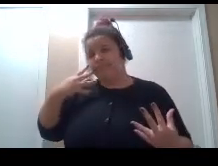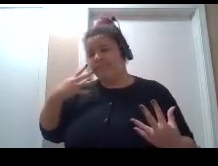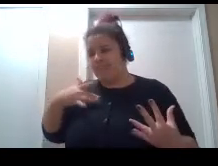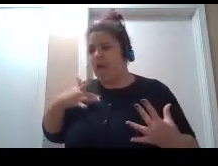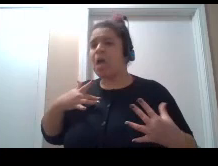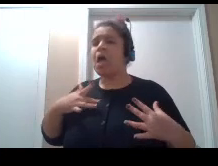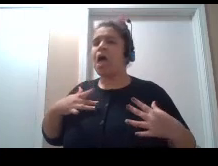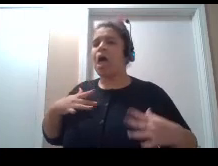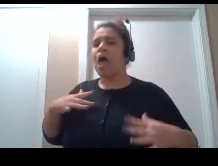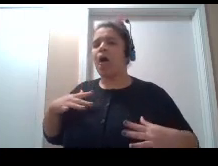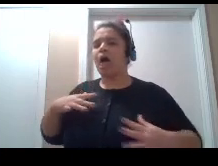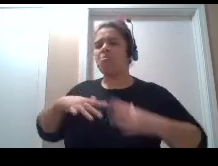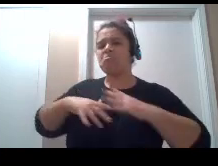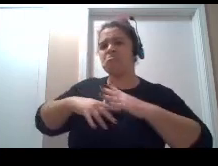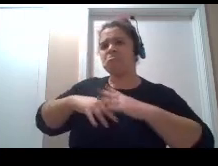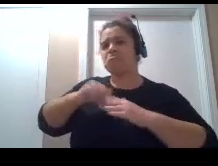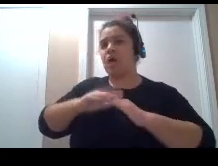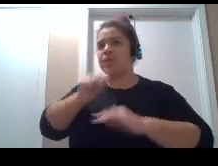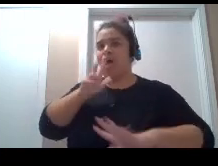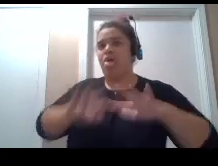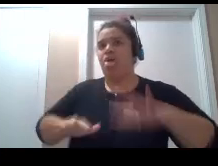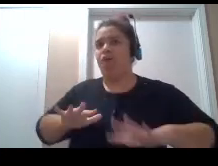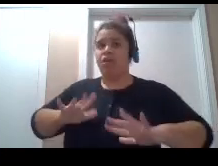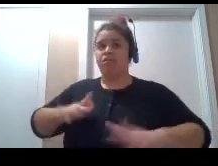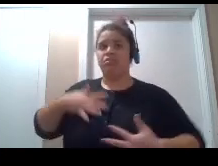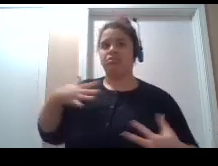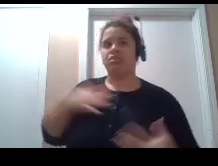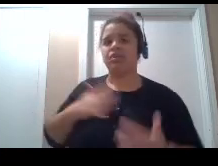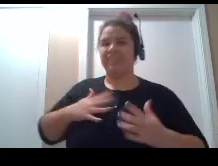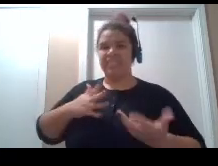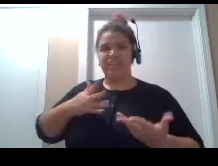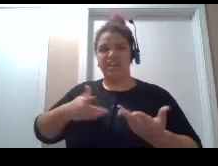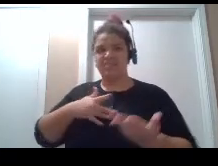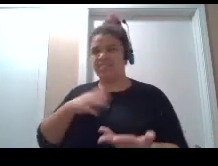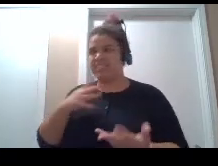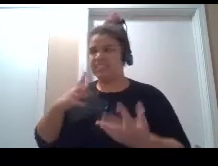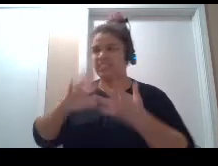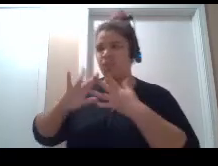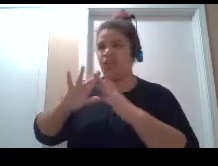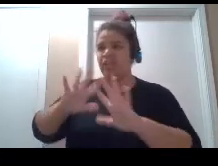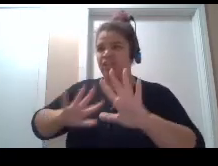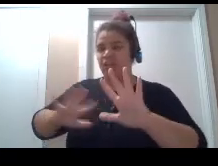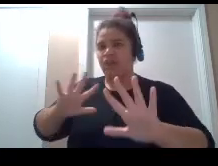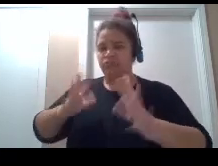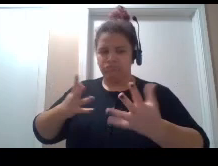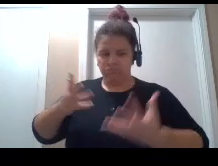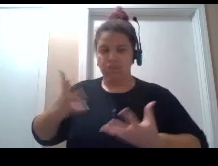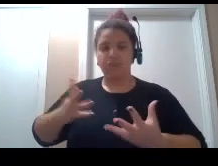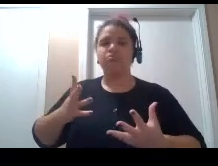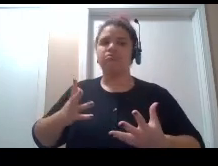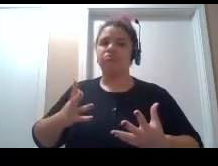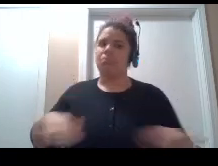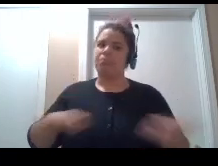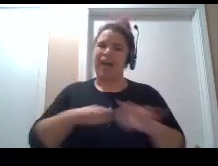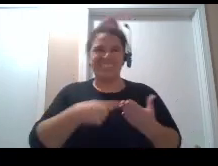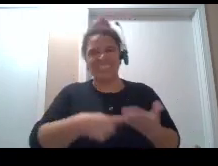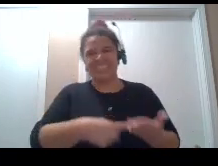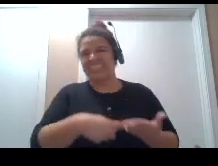and can join the meeting using the invite without issue. Discuss a back-up plan in case of connectivity issues.